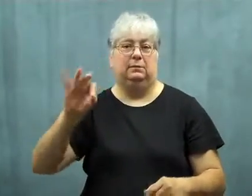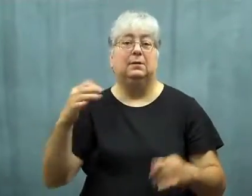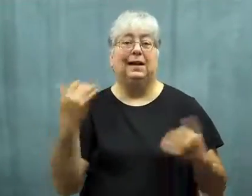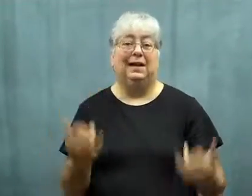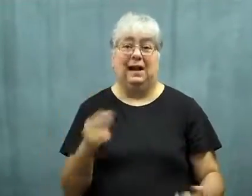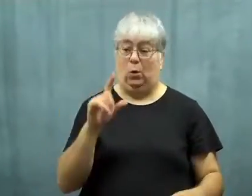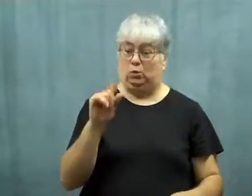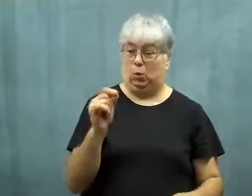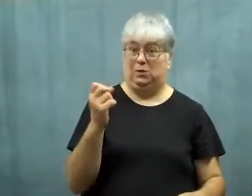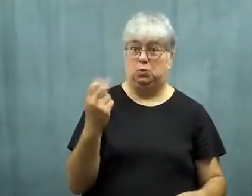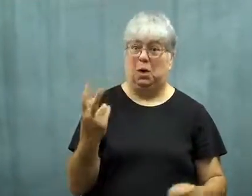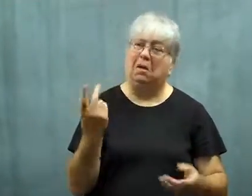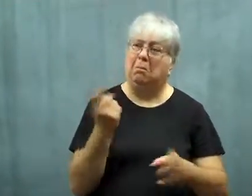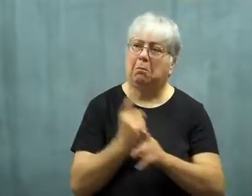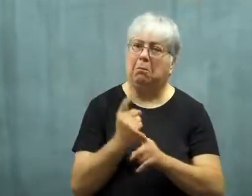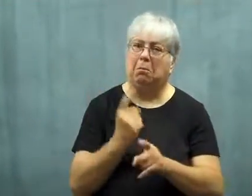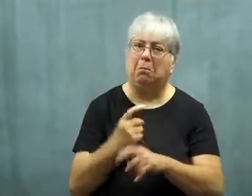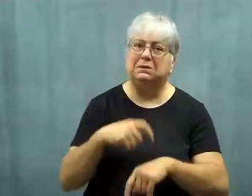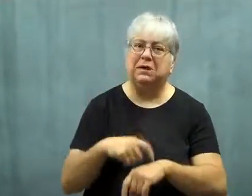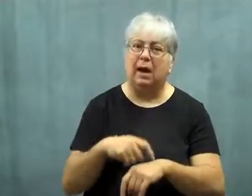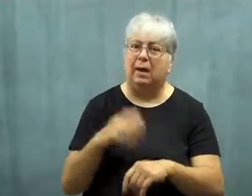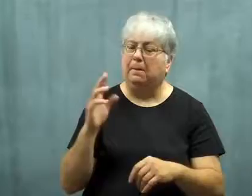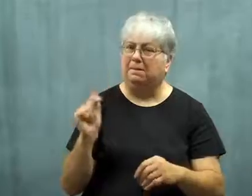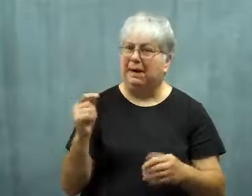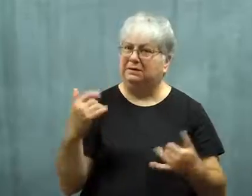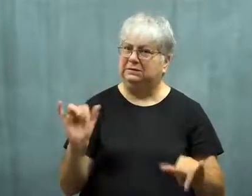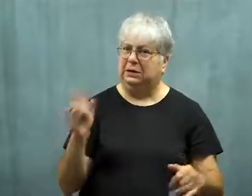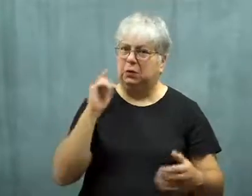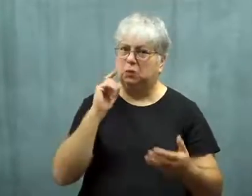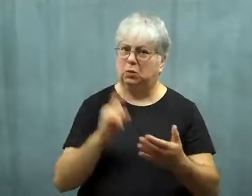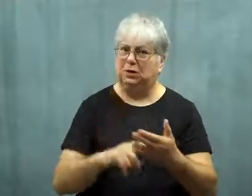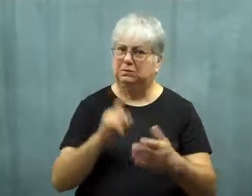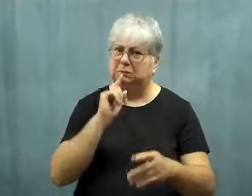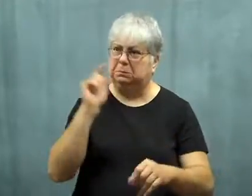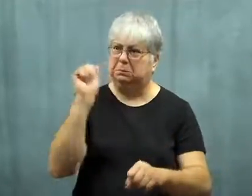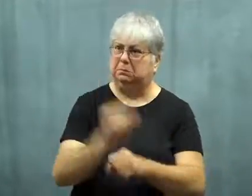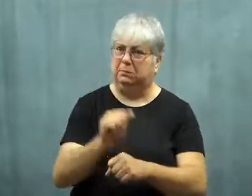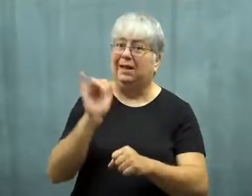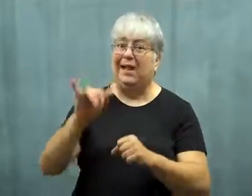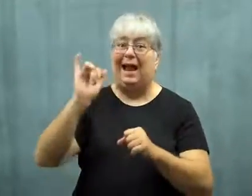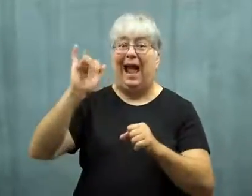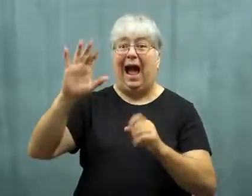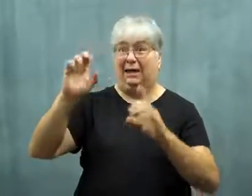So it was about due to happen again in 2012.